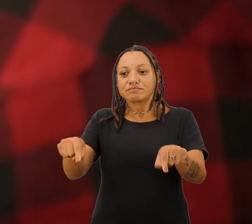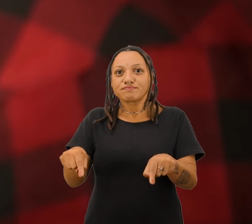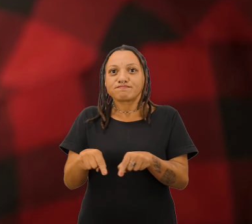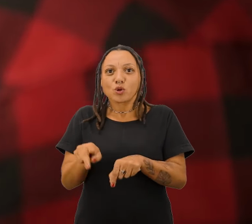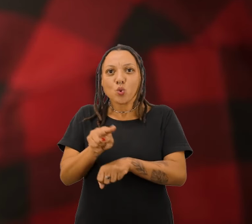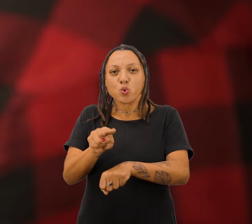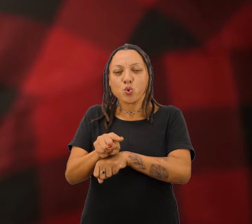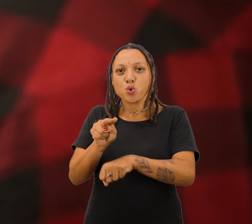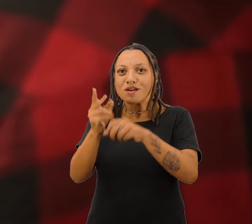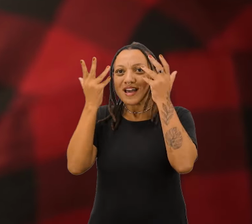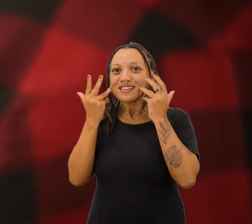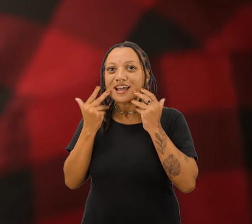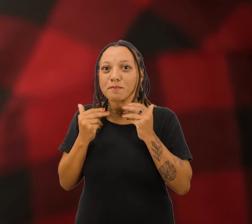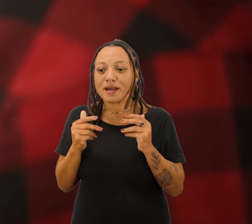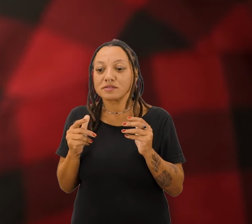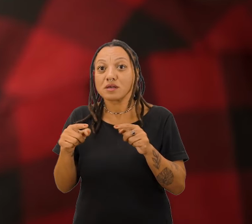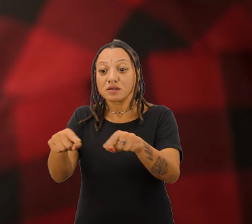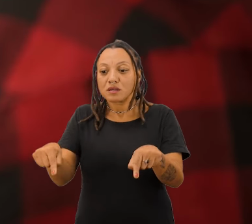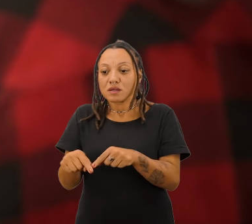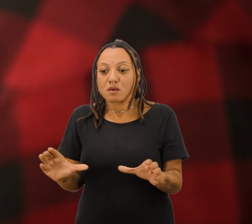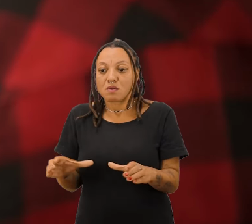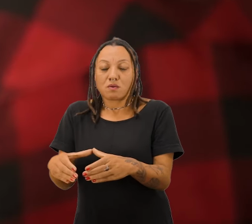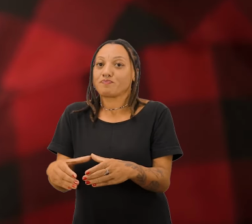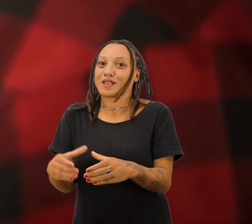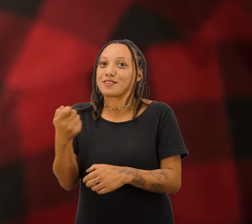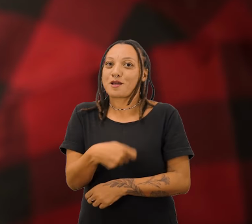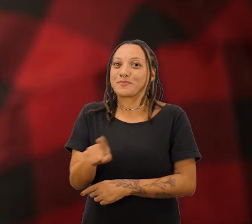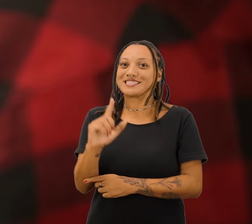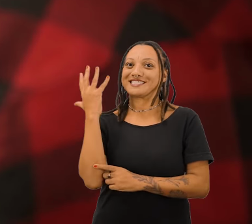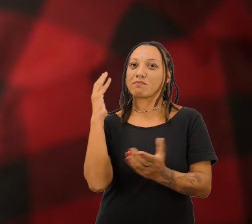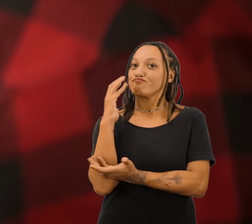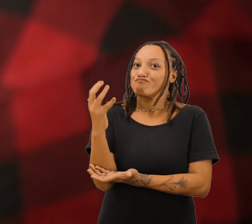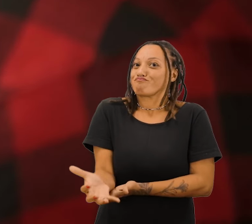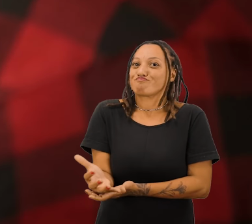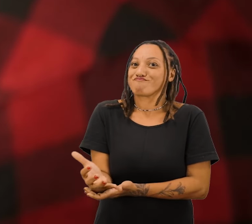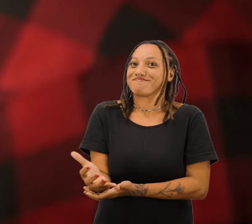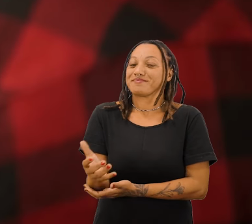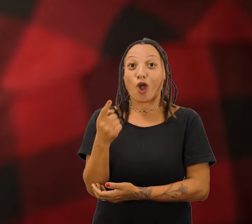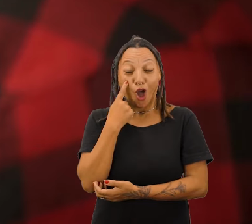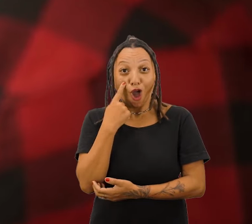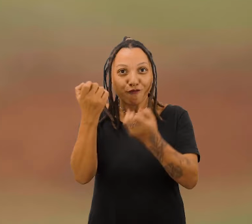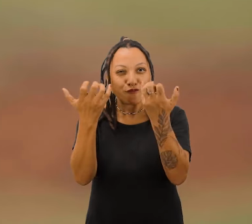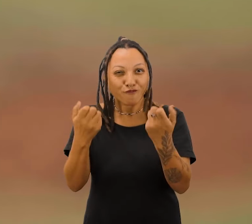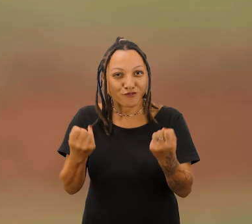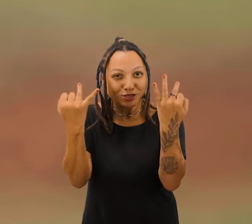In intensive livestock farming, in addition to increasing productivity, there is no need to tear down more forest.